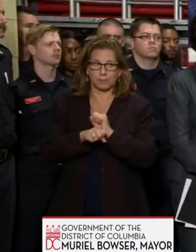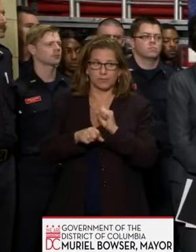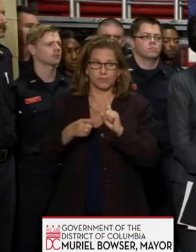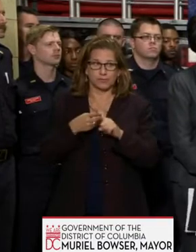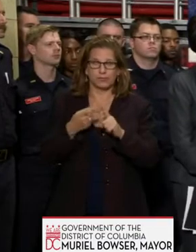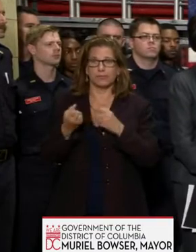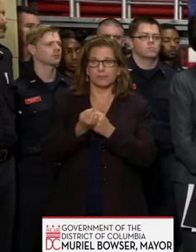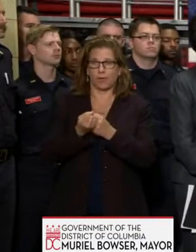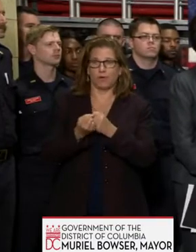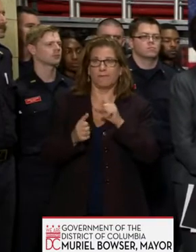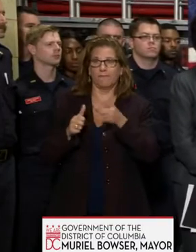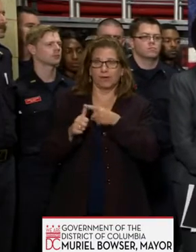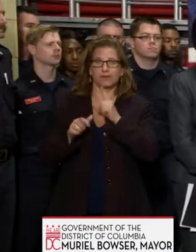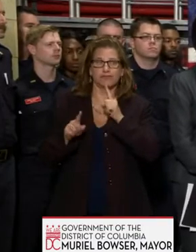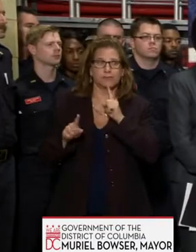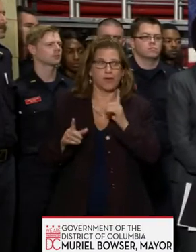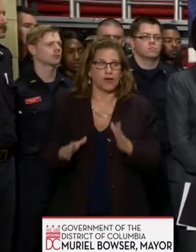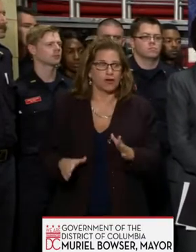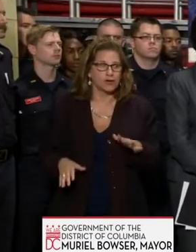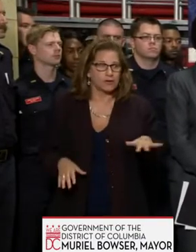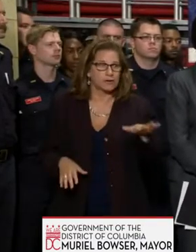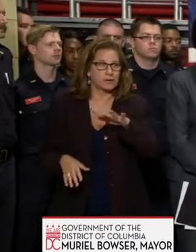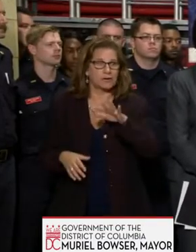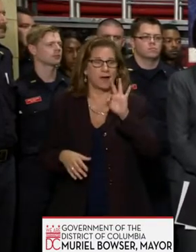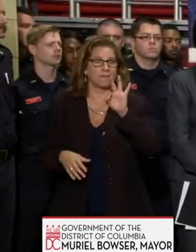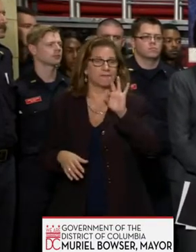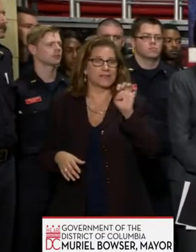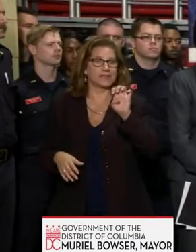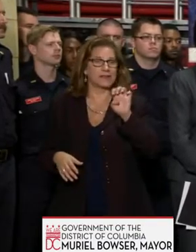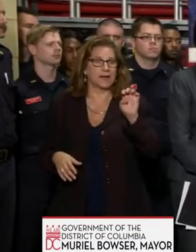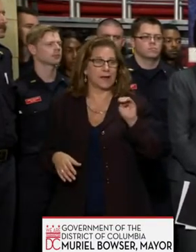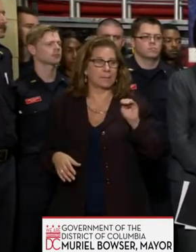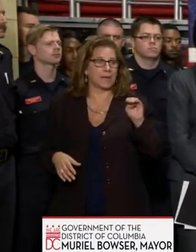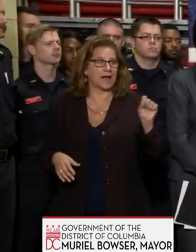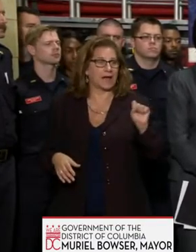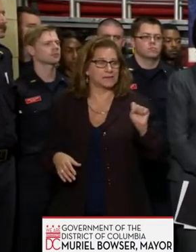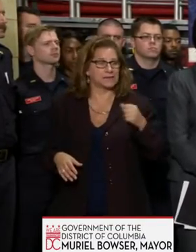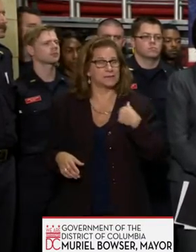OUR FEMS BROTHERS AND SISTERS AND WE DO THAT BY MAKING SURE